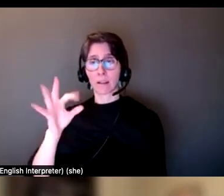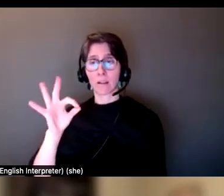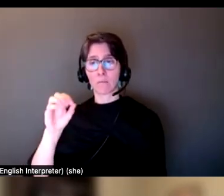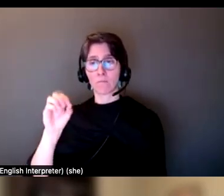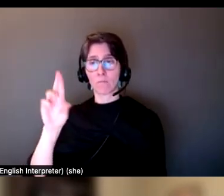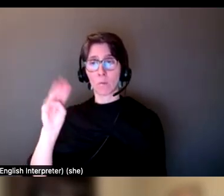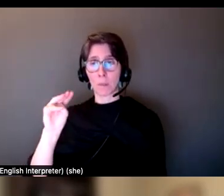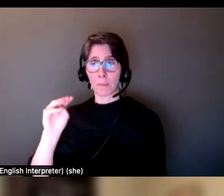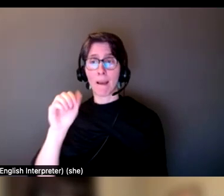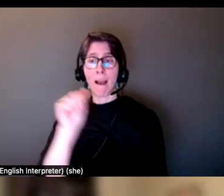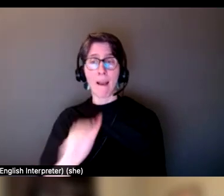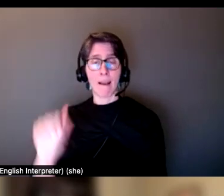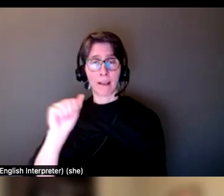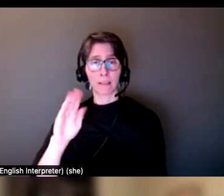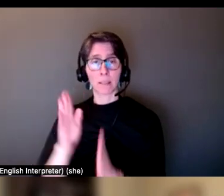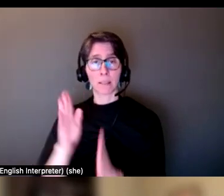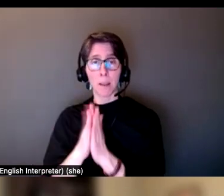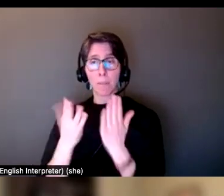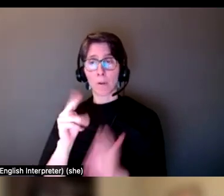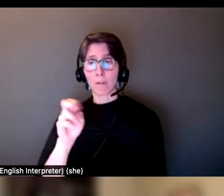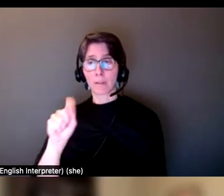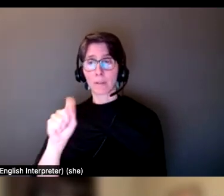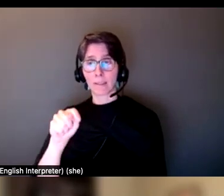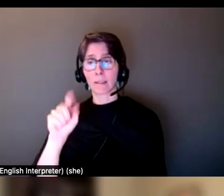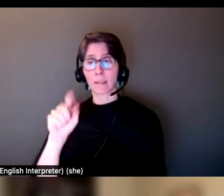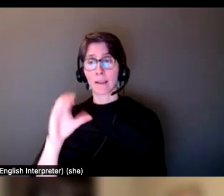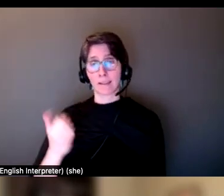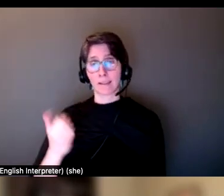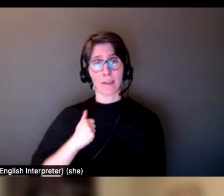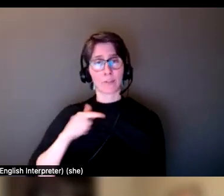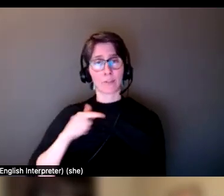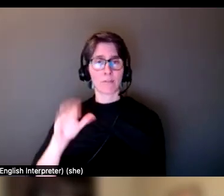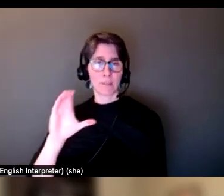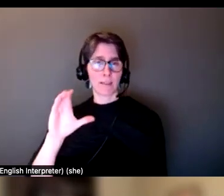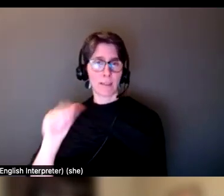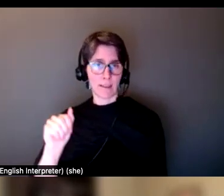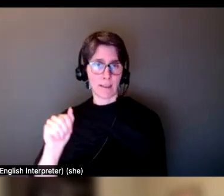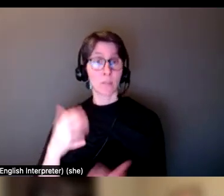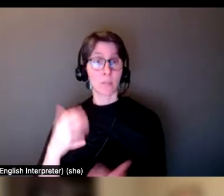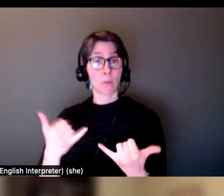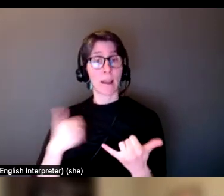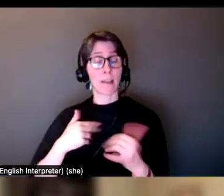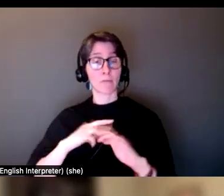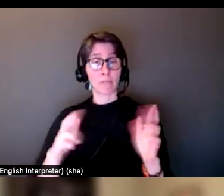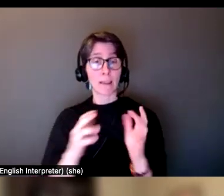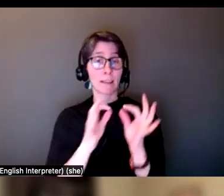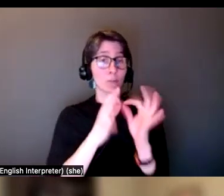We're providing live ASL and closed captioning for this presentation. To see the captions,